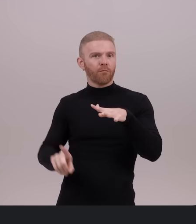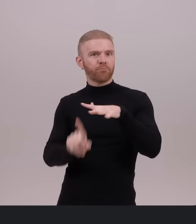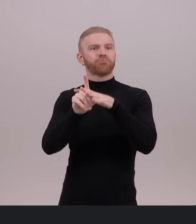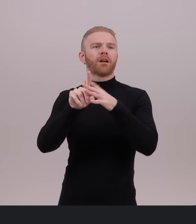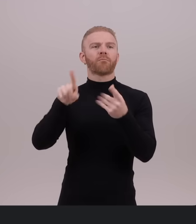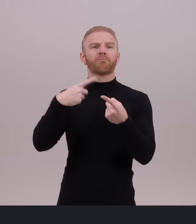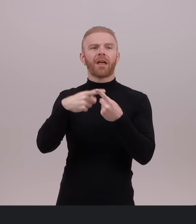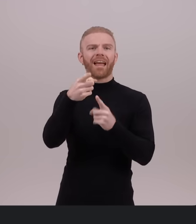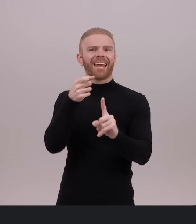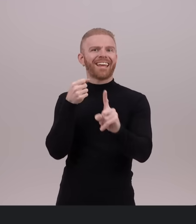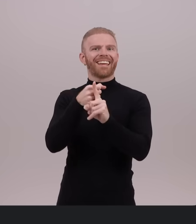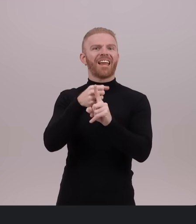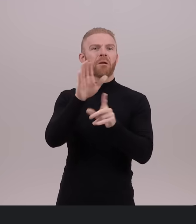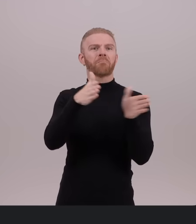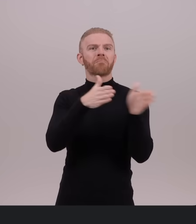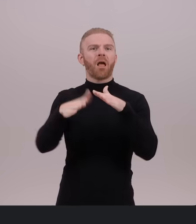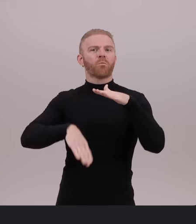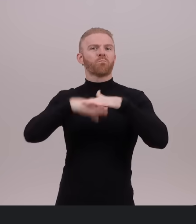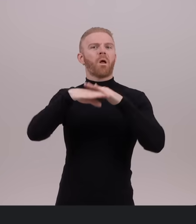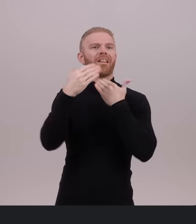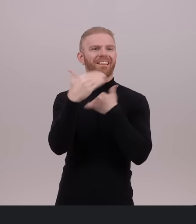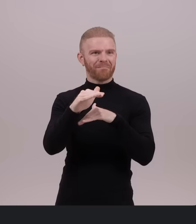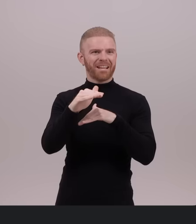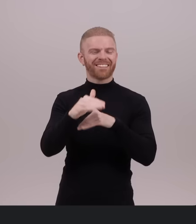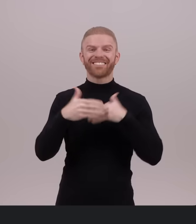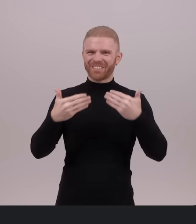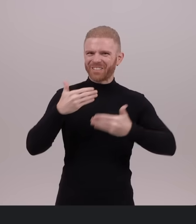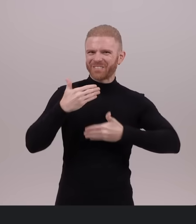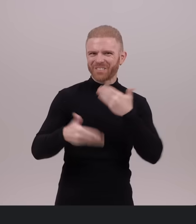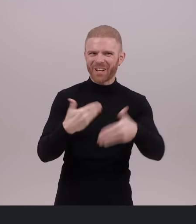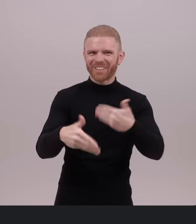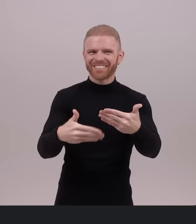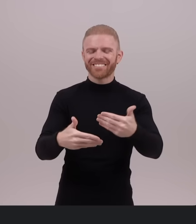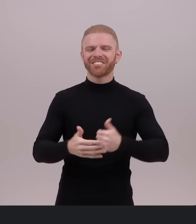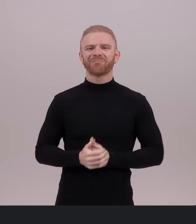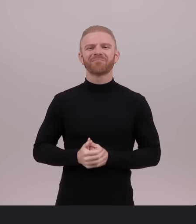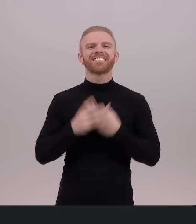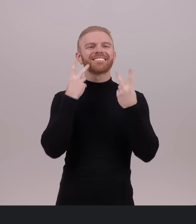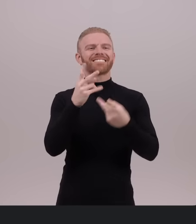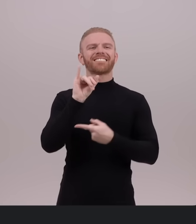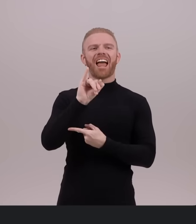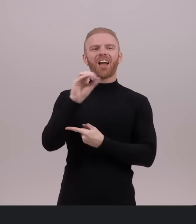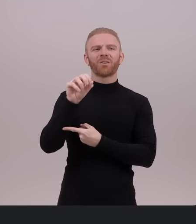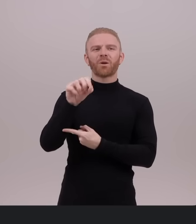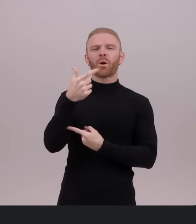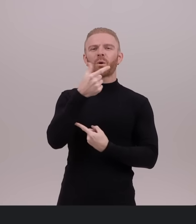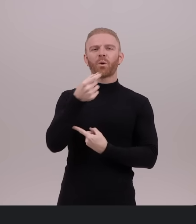So let's get going. You can visit io.google for the livestream sessions and all